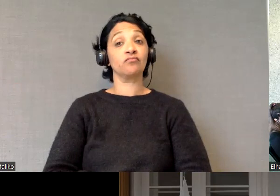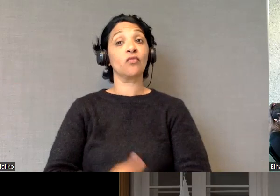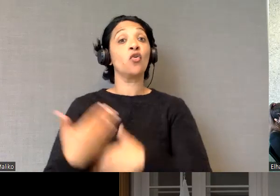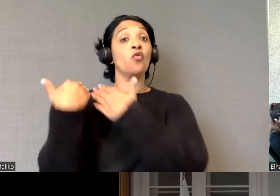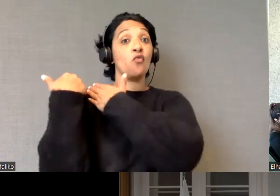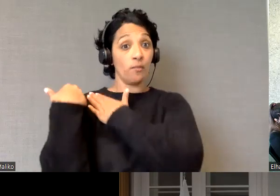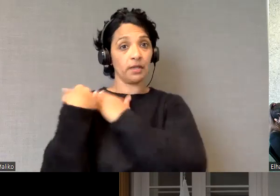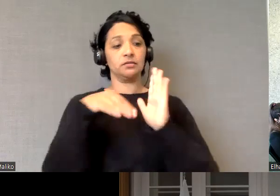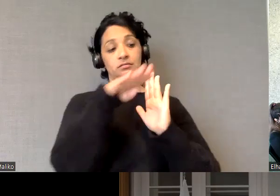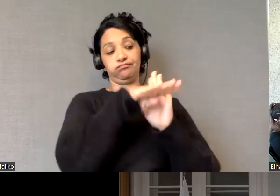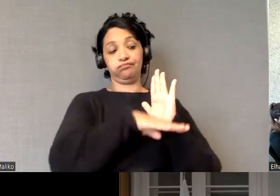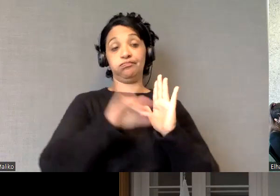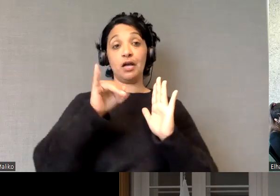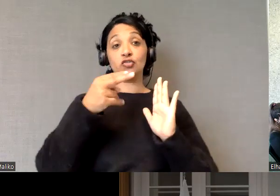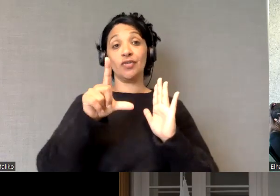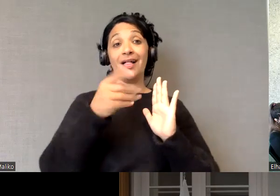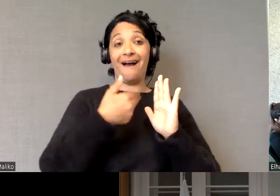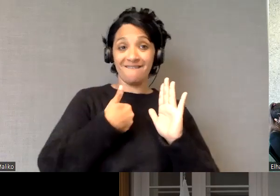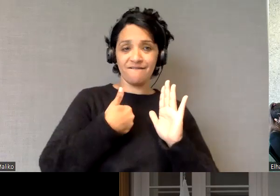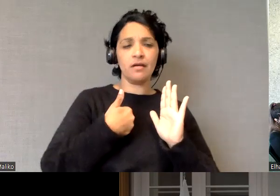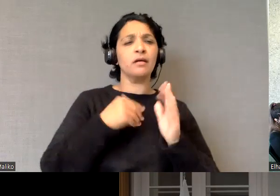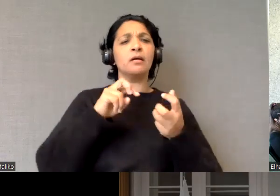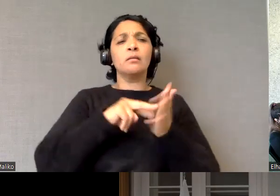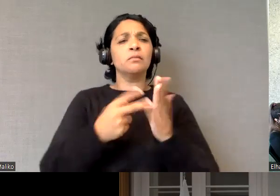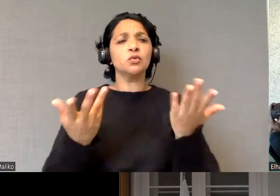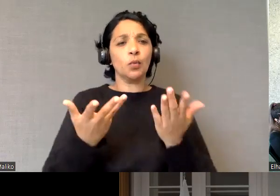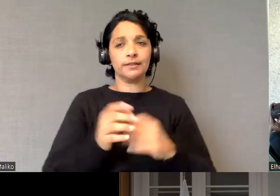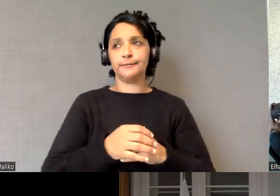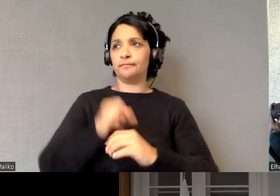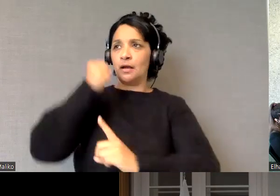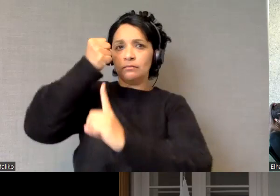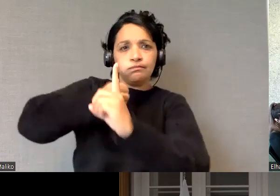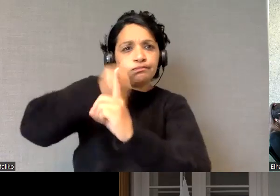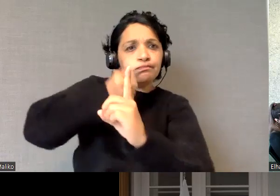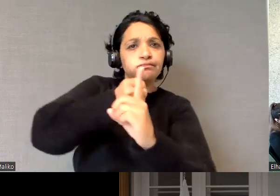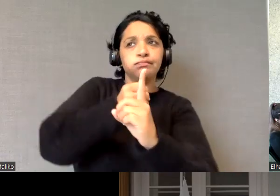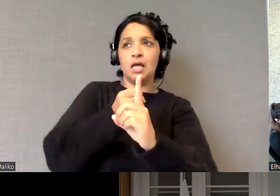is that this means that any advocacy to ensure the fulfillment of the obligation to provide